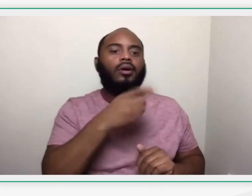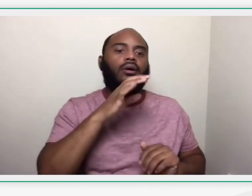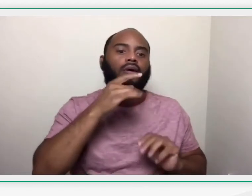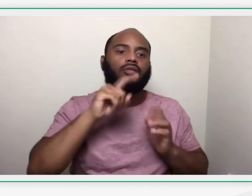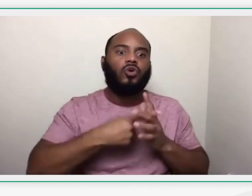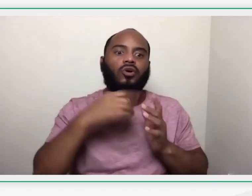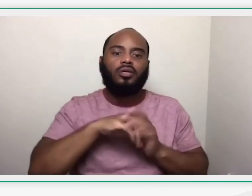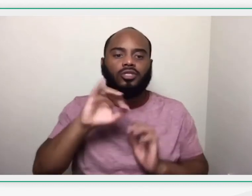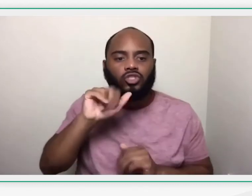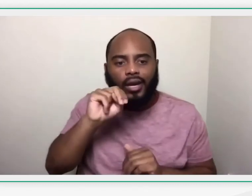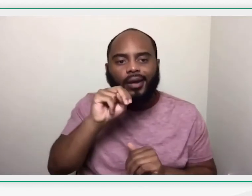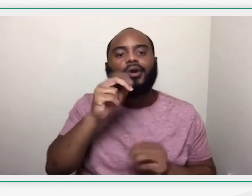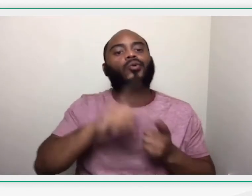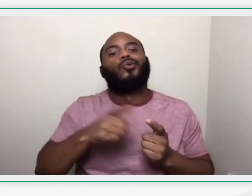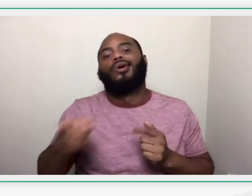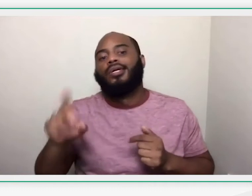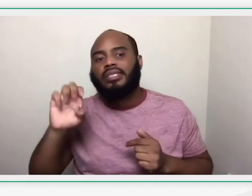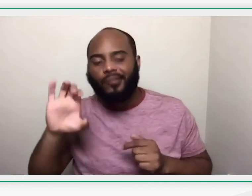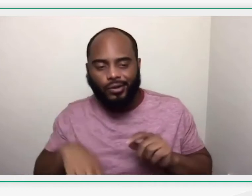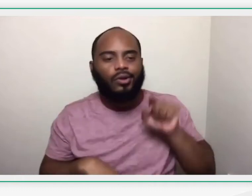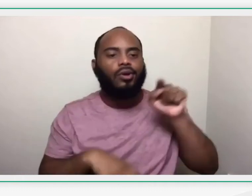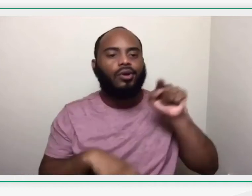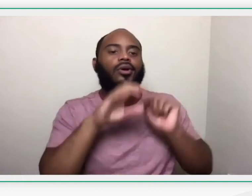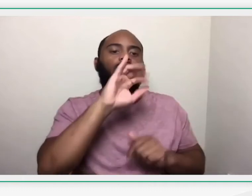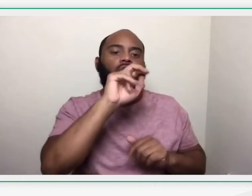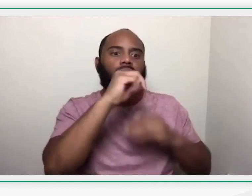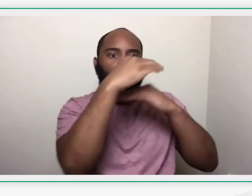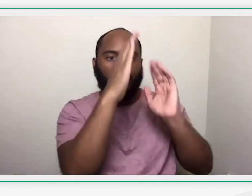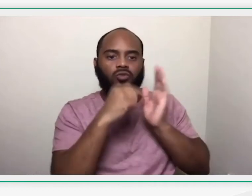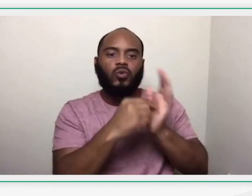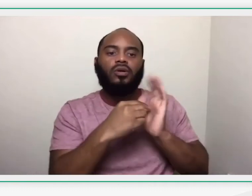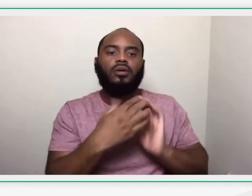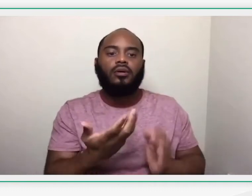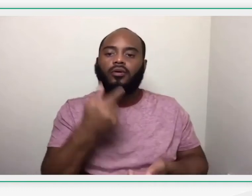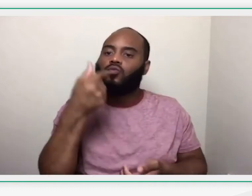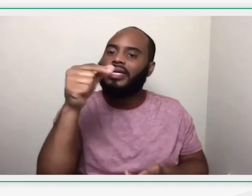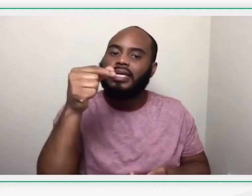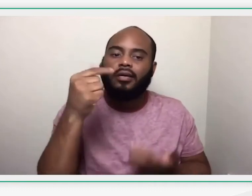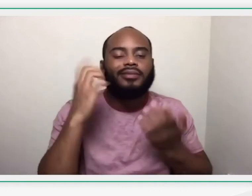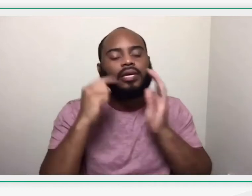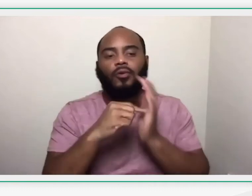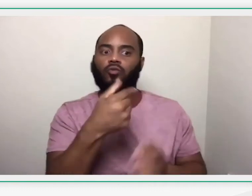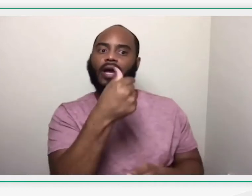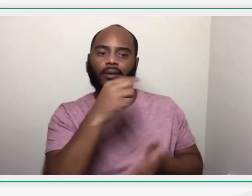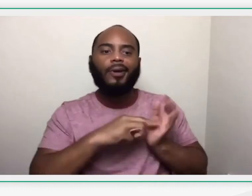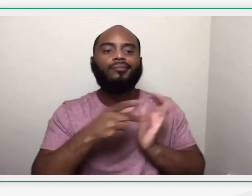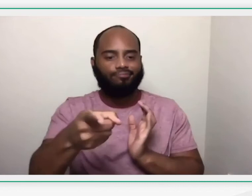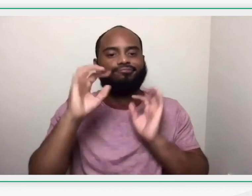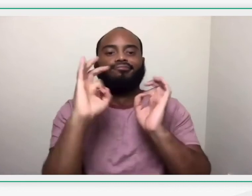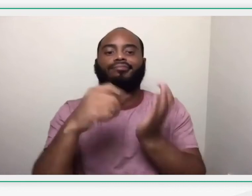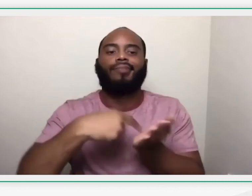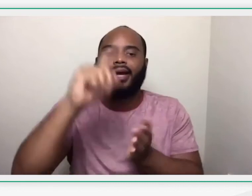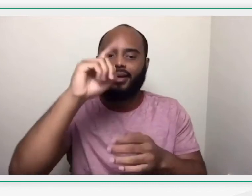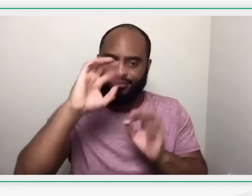there will be, if you want to consider them, little squares or cubes on that credit report. Then, they could show up green, for example,